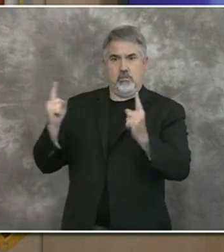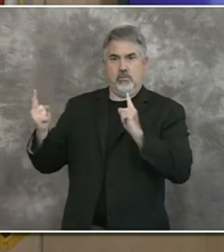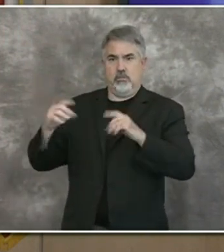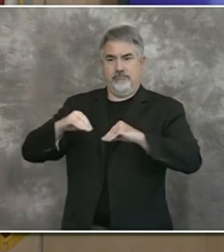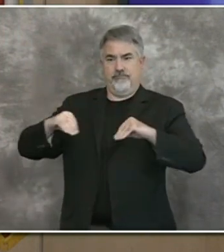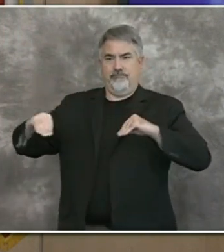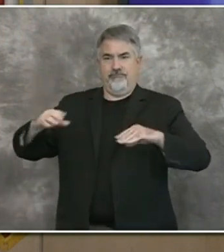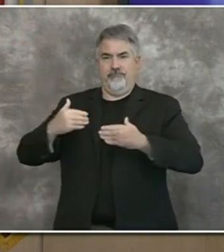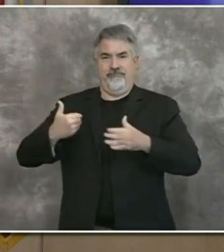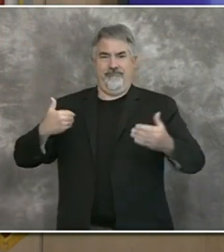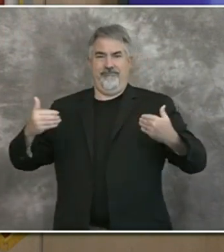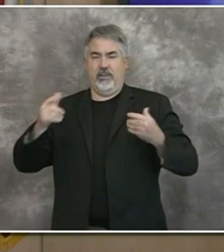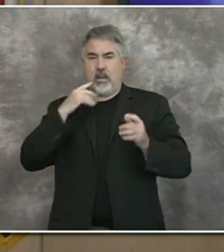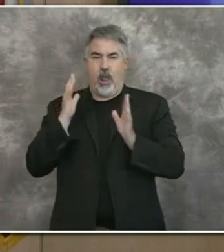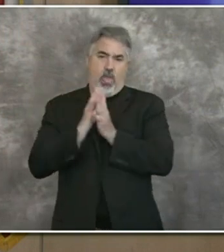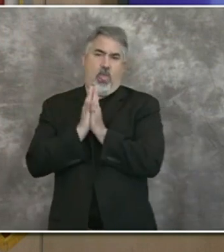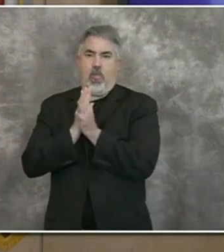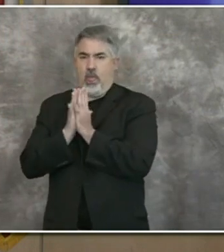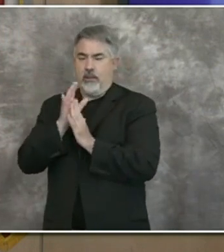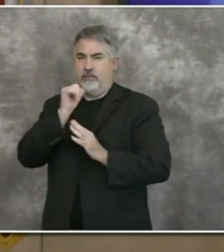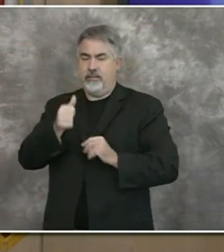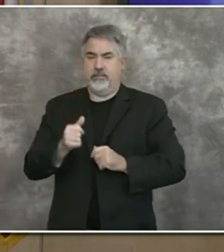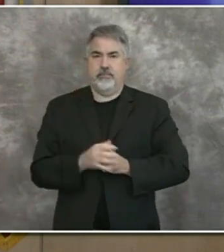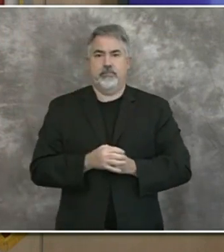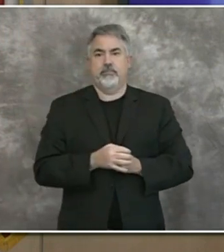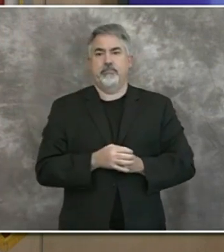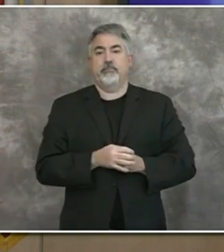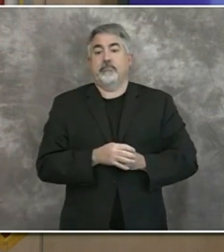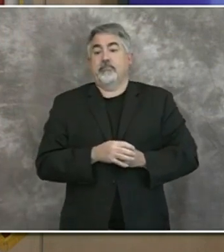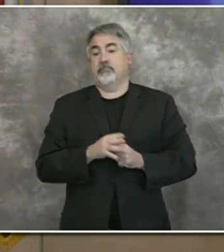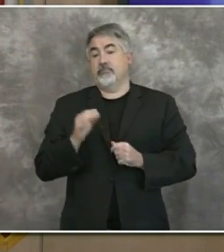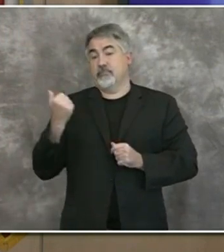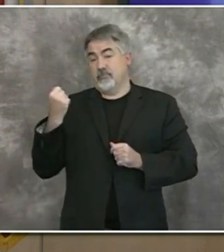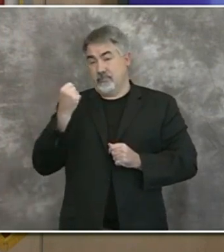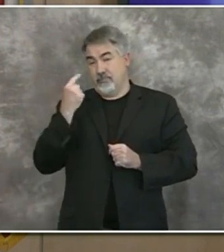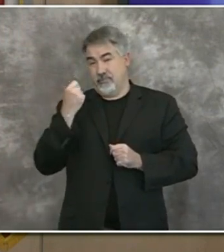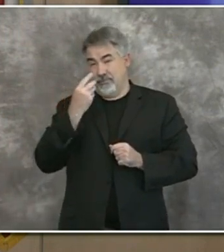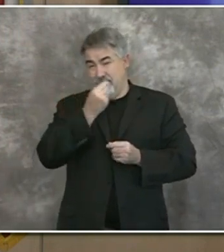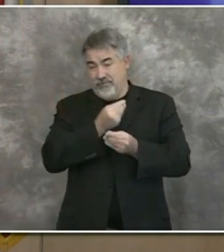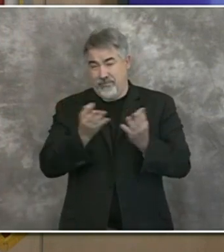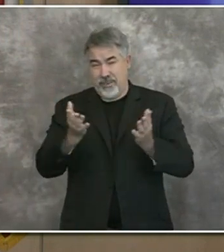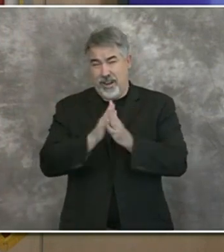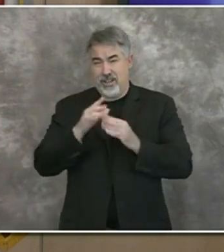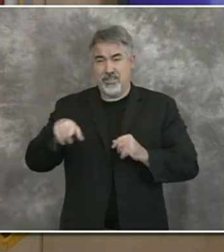SCREENINGS AT COUNTY FACILITIES AND MY TO FIND WORK SITES TO ENSURE SOCIAL